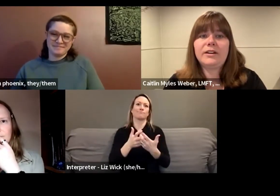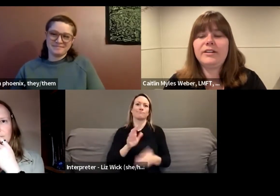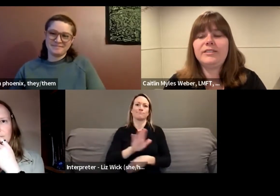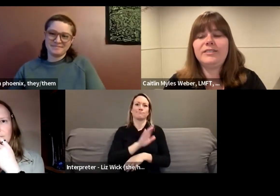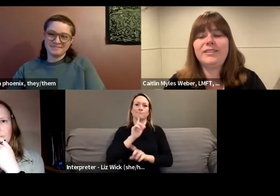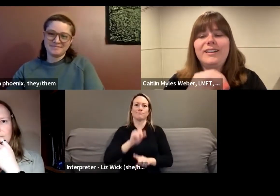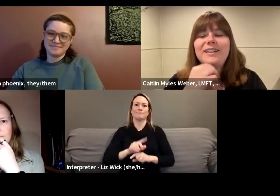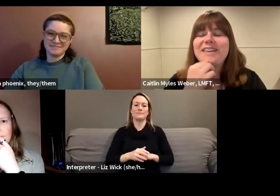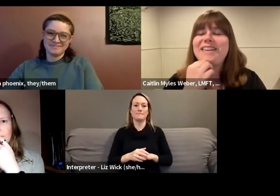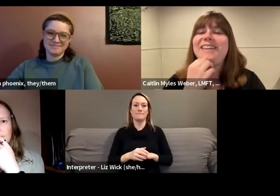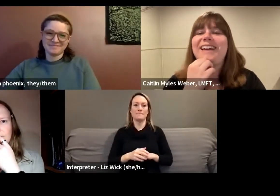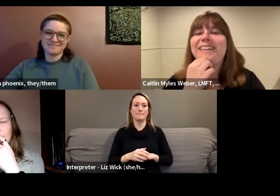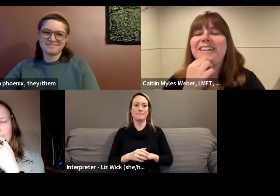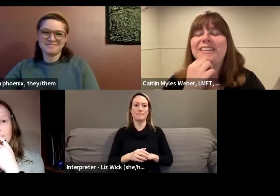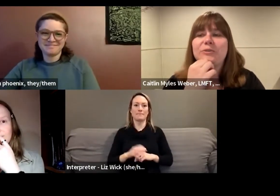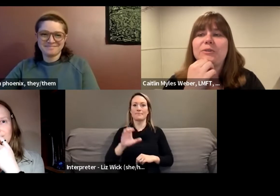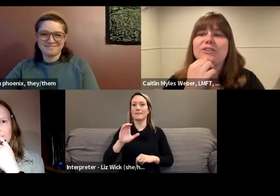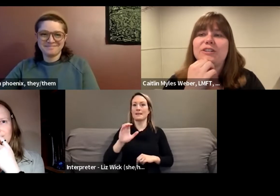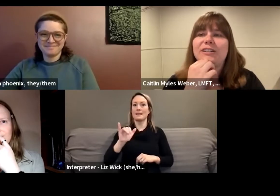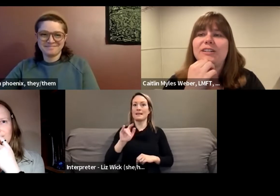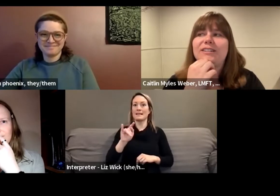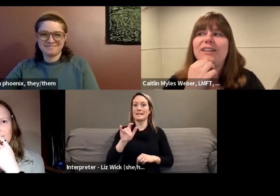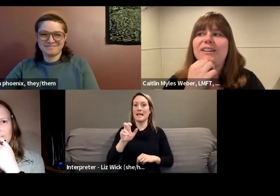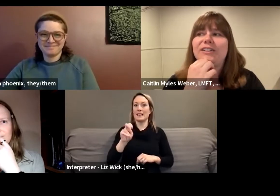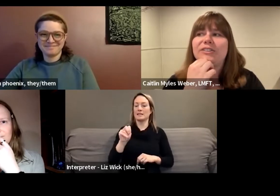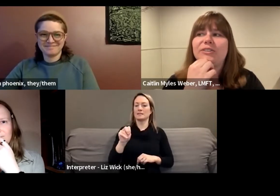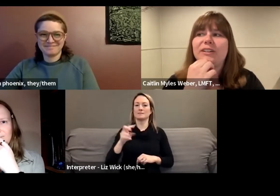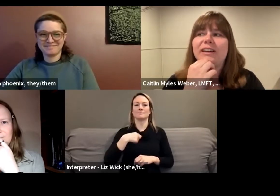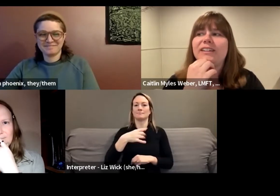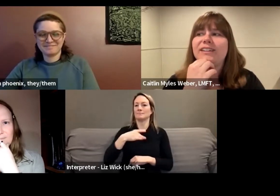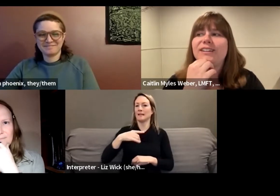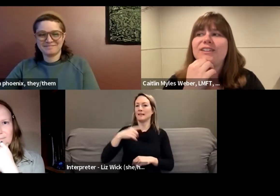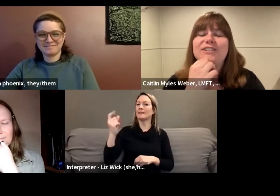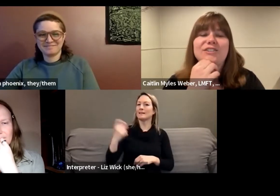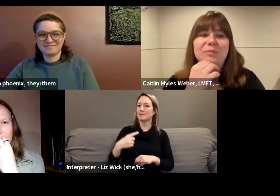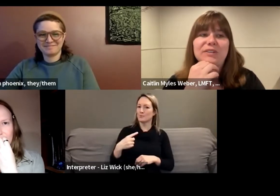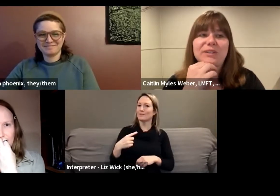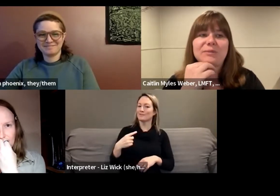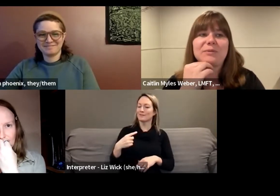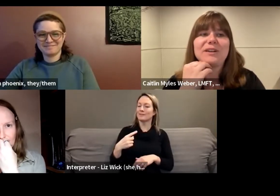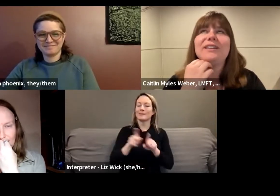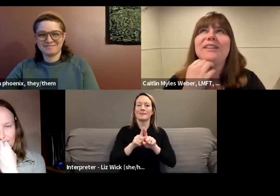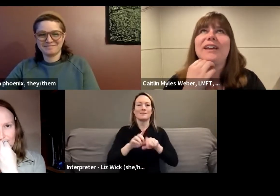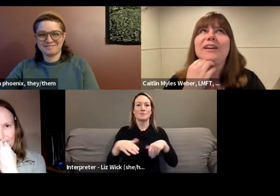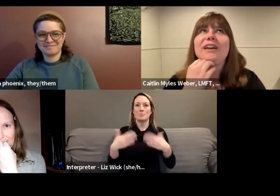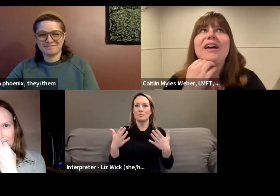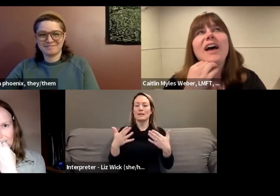I like this question and it also like just brings up somewhat like...